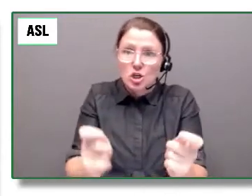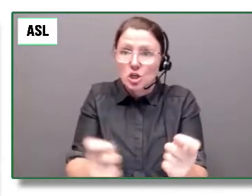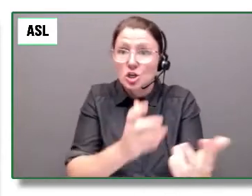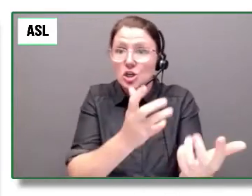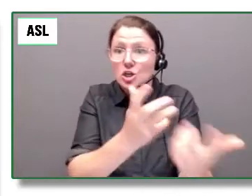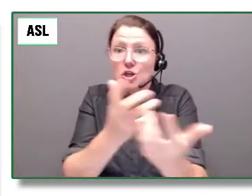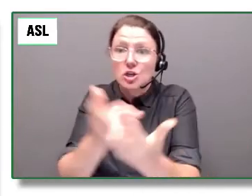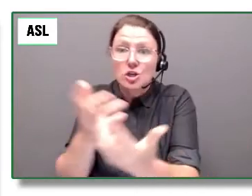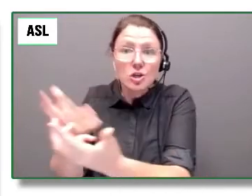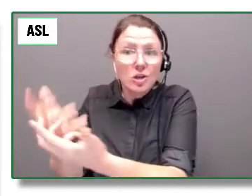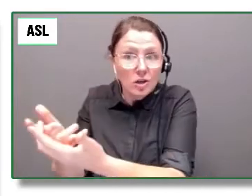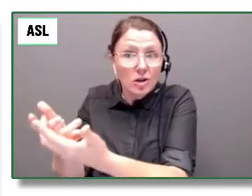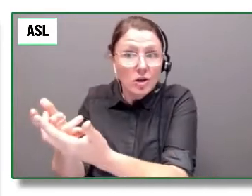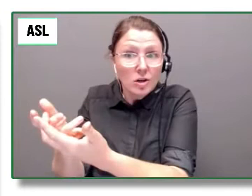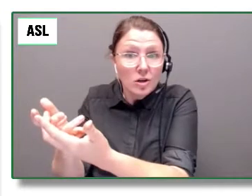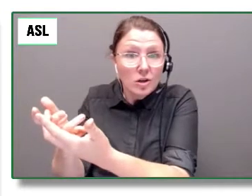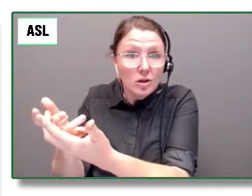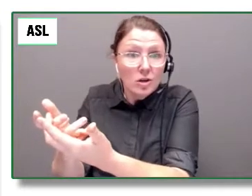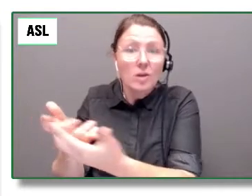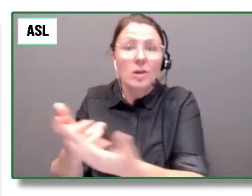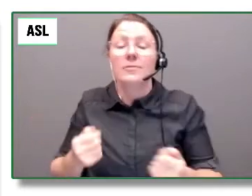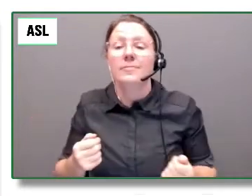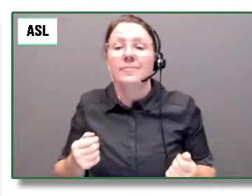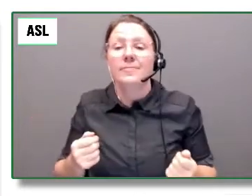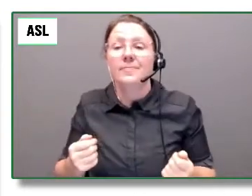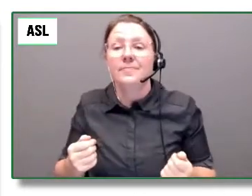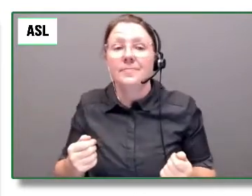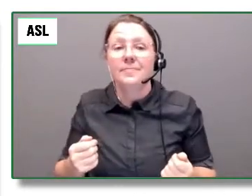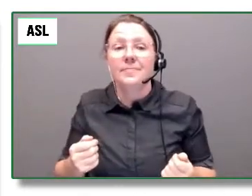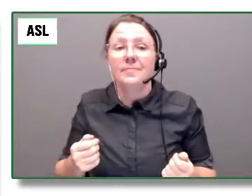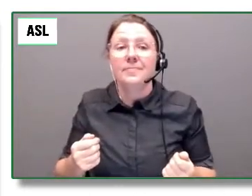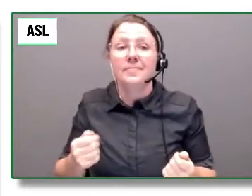to suit the needs of others, in order to suit the needs of people with